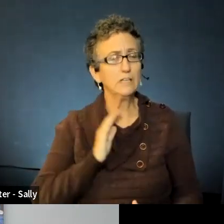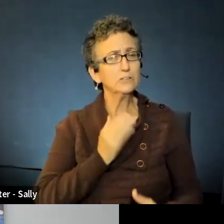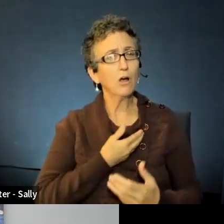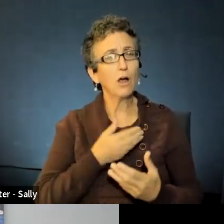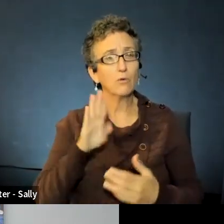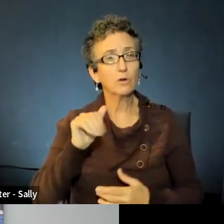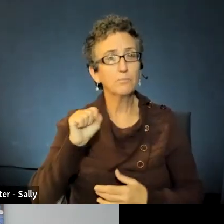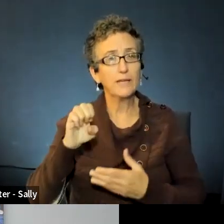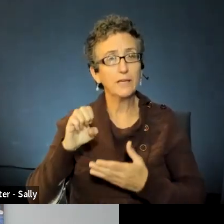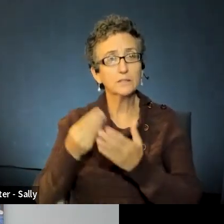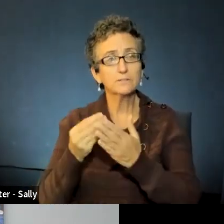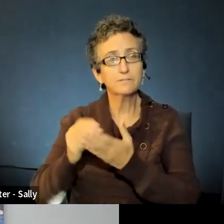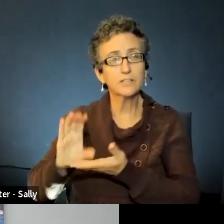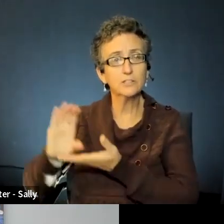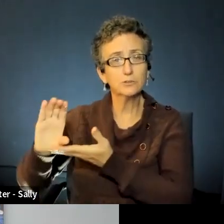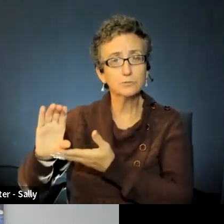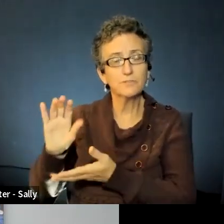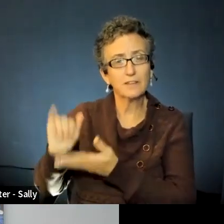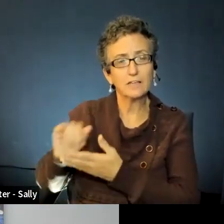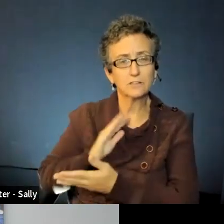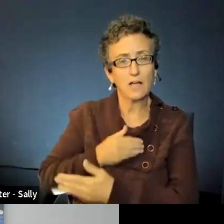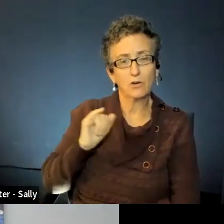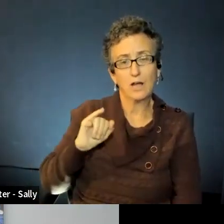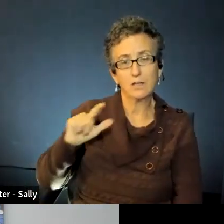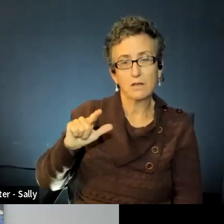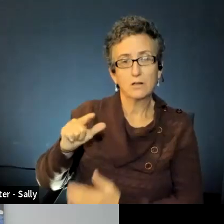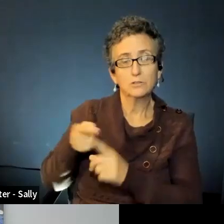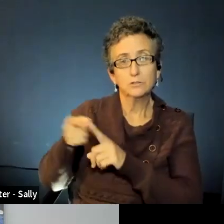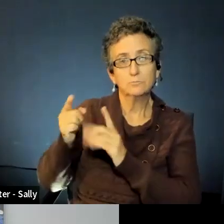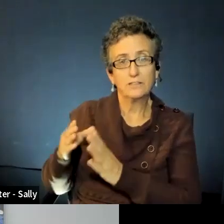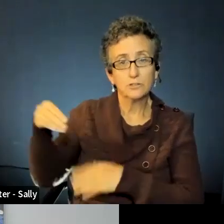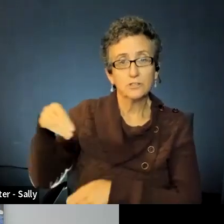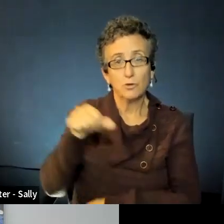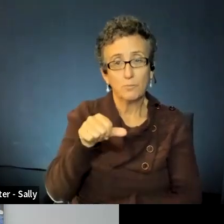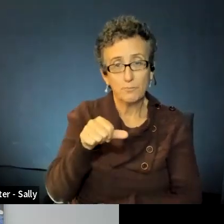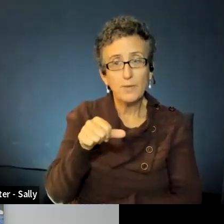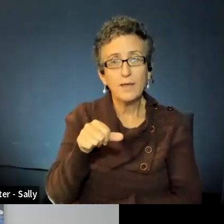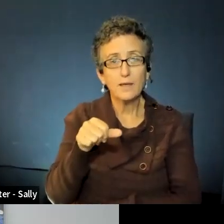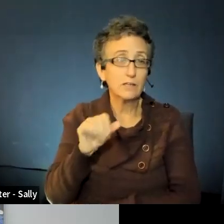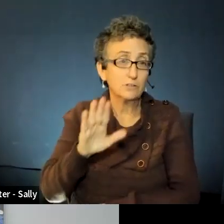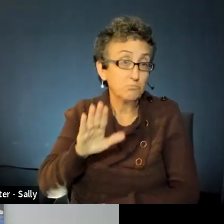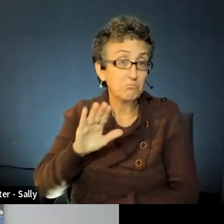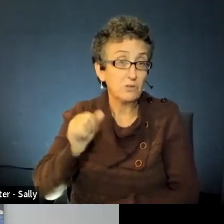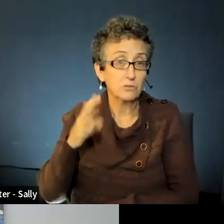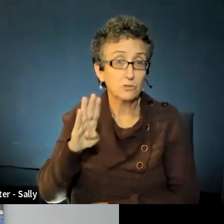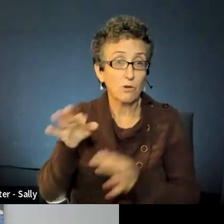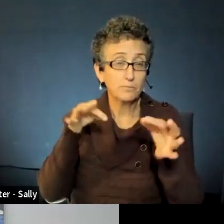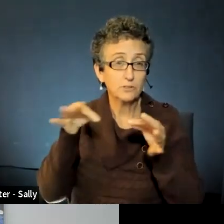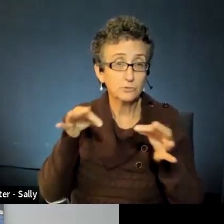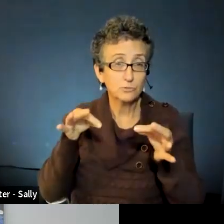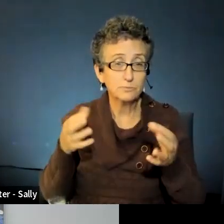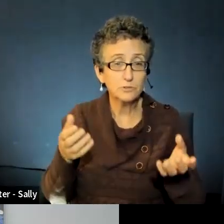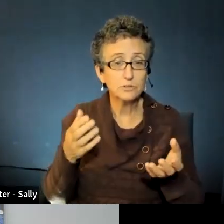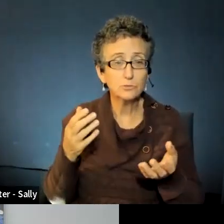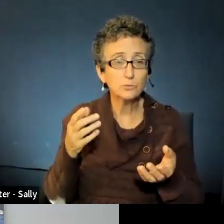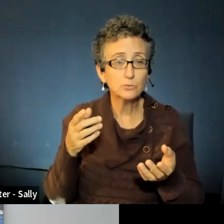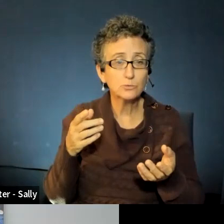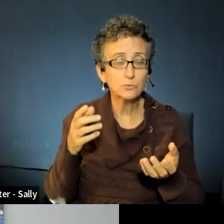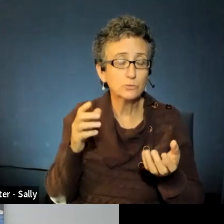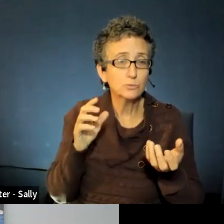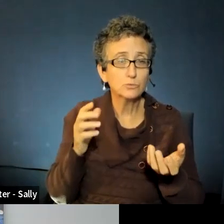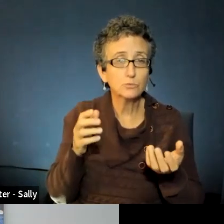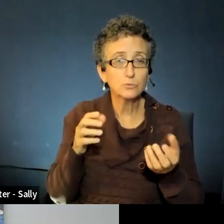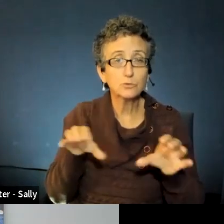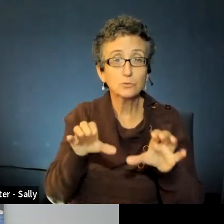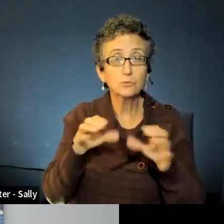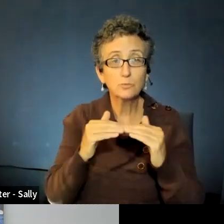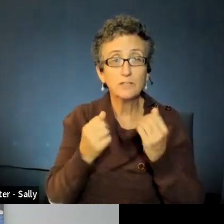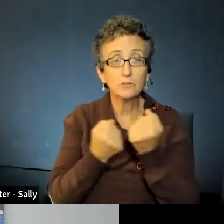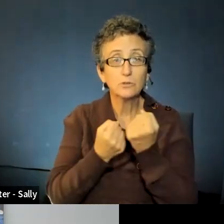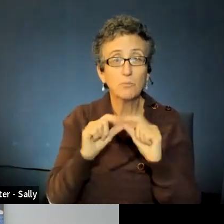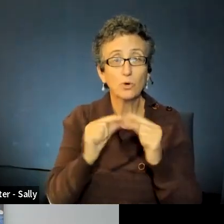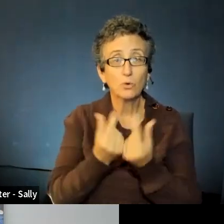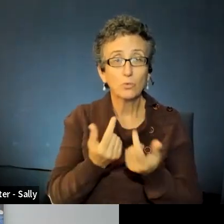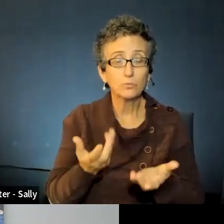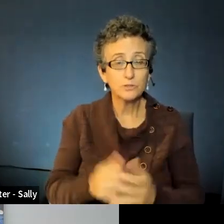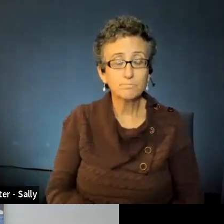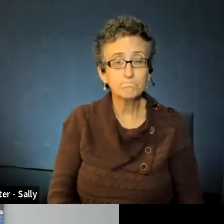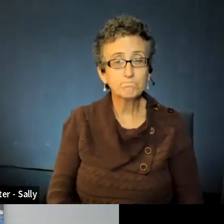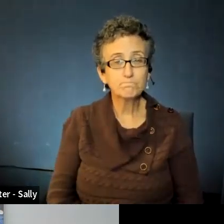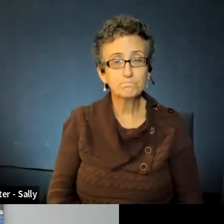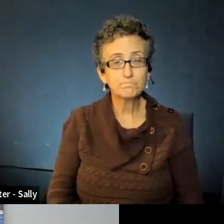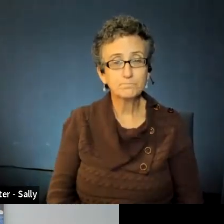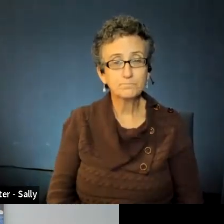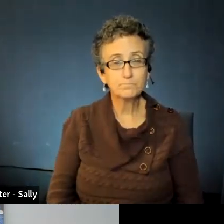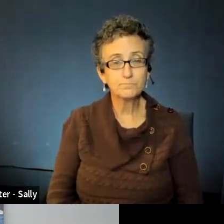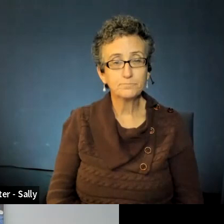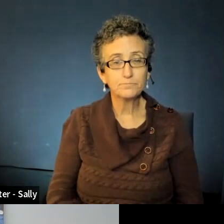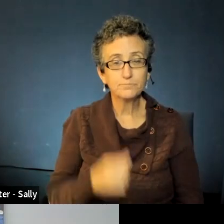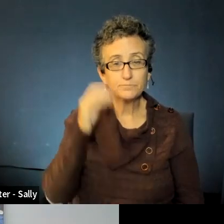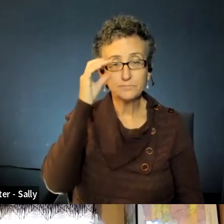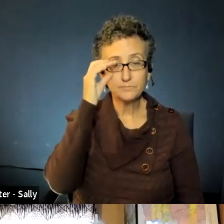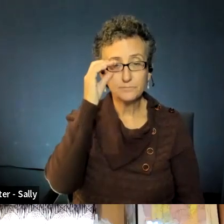I will let Joelle answer that one.